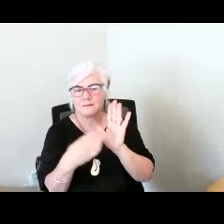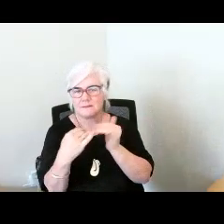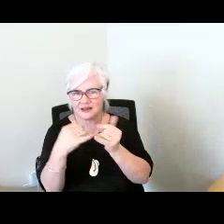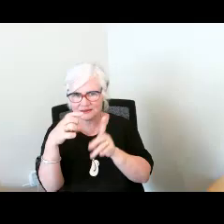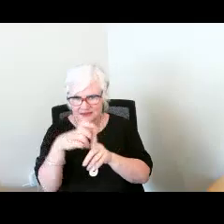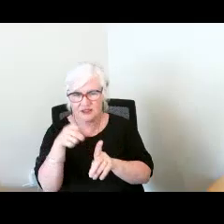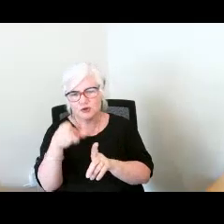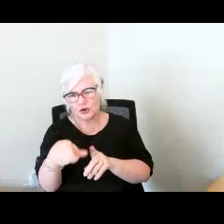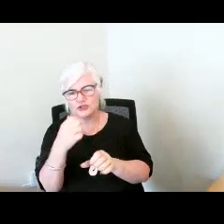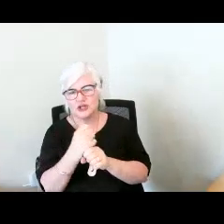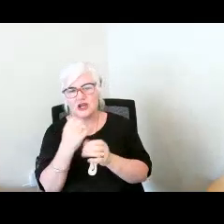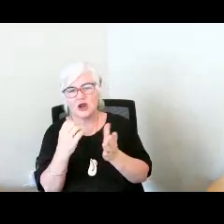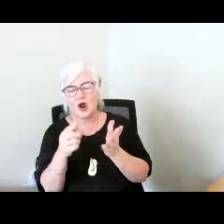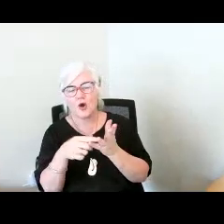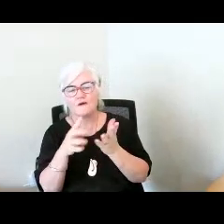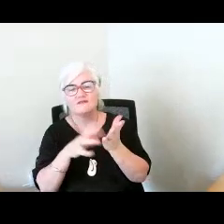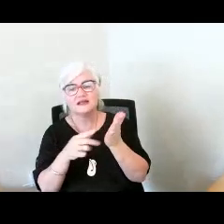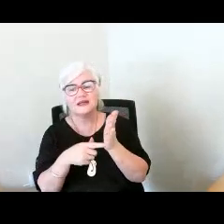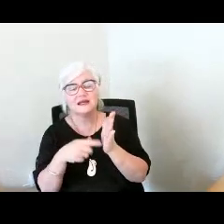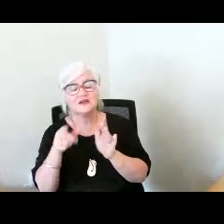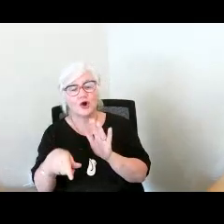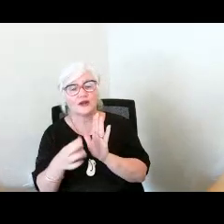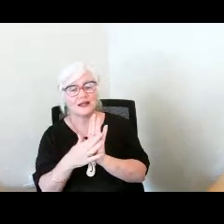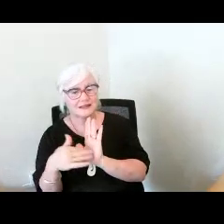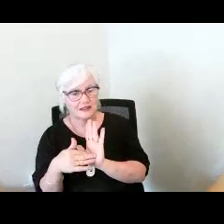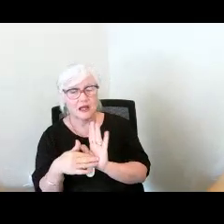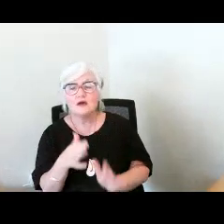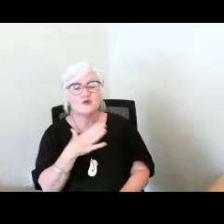Now, if you want to come back and review this forum or have a look at the transcript,